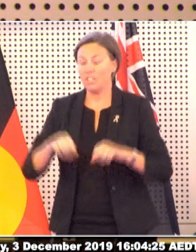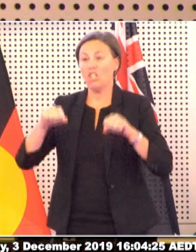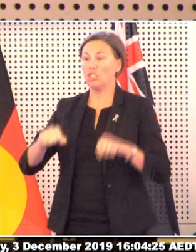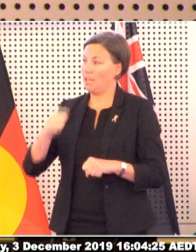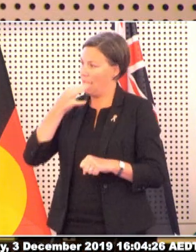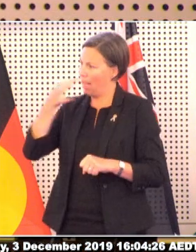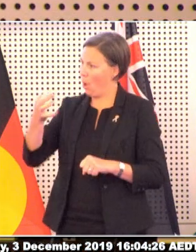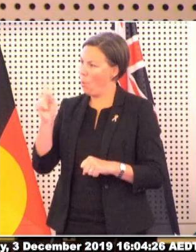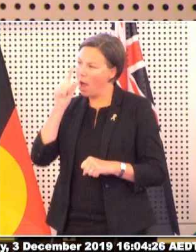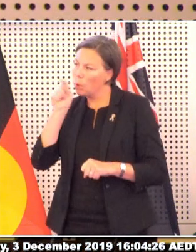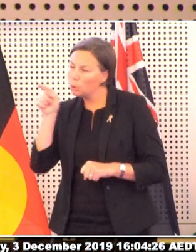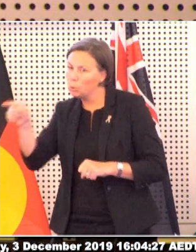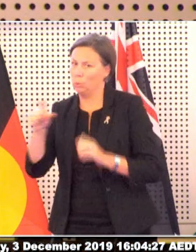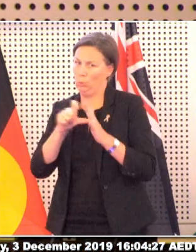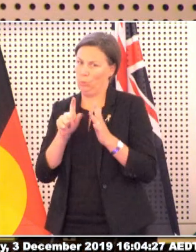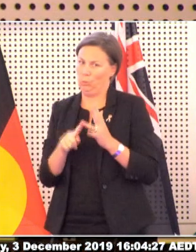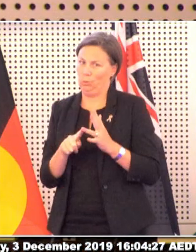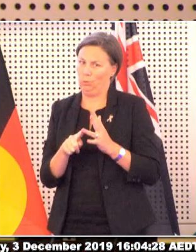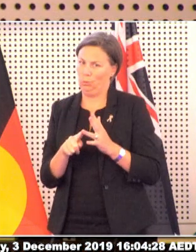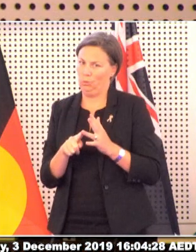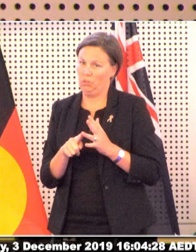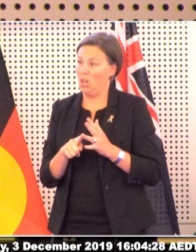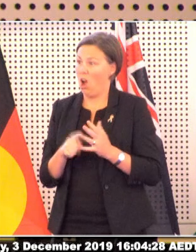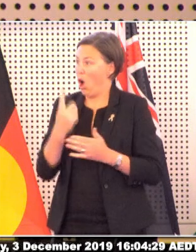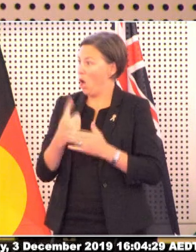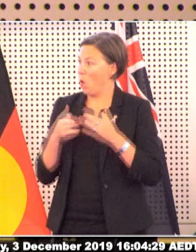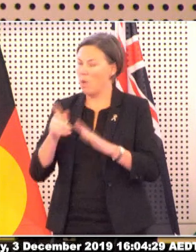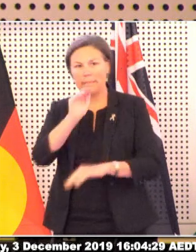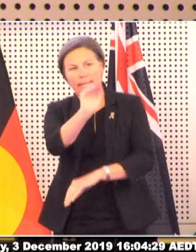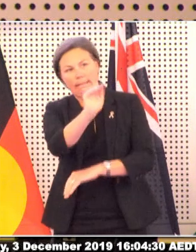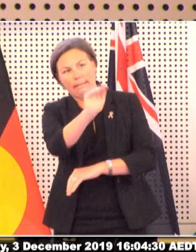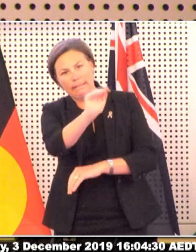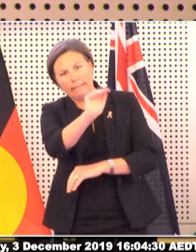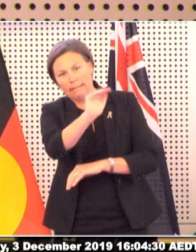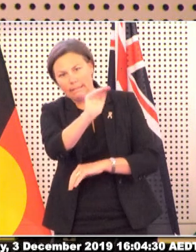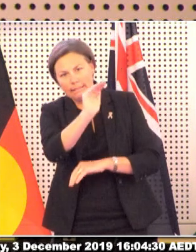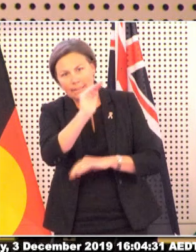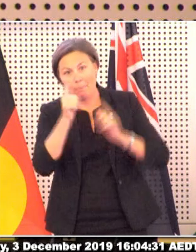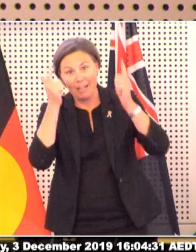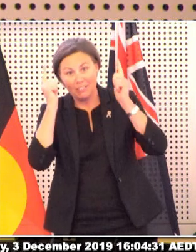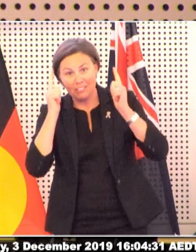Is it just a matter of you - - - I can - - - - agitating with whoever happens to be the manager at any given time?